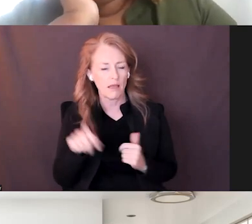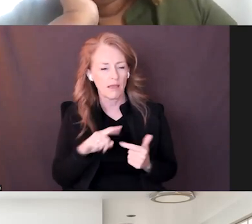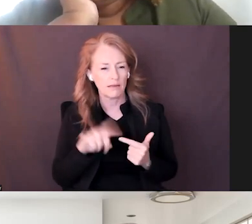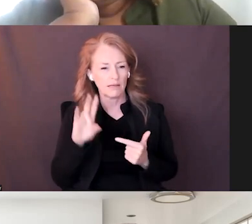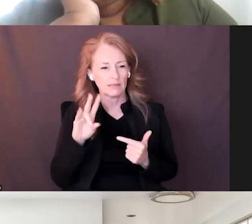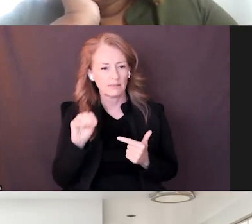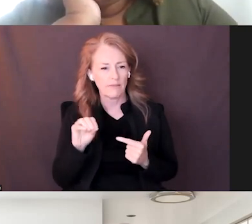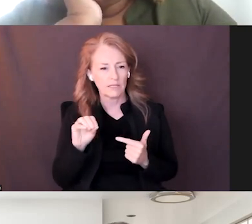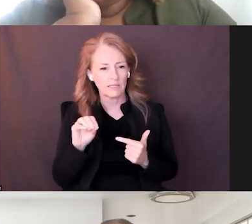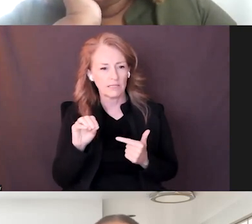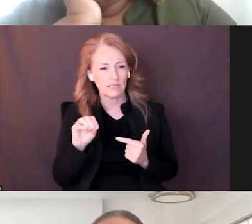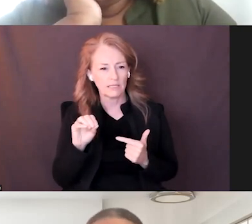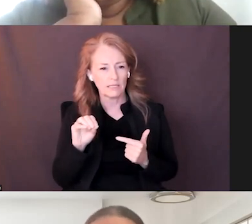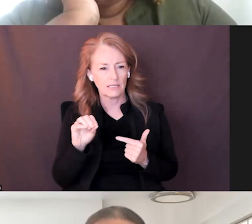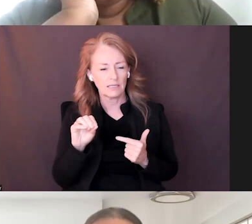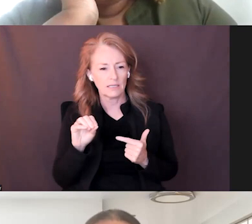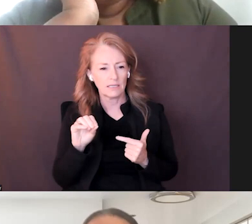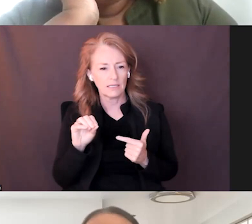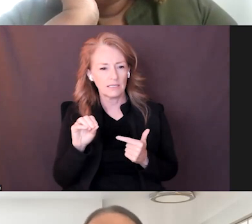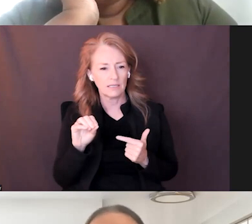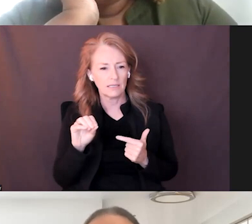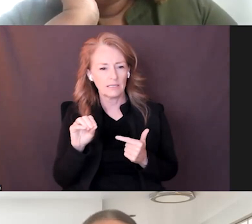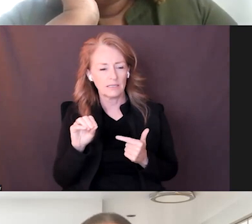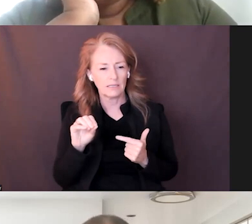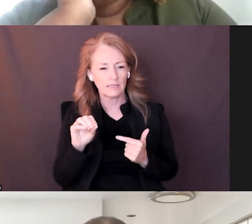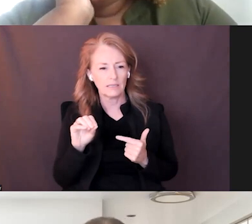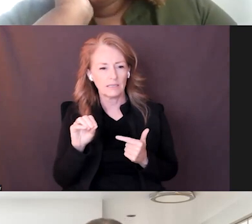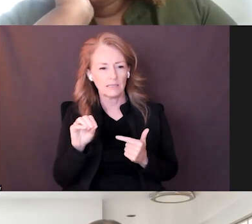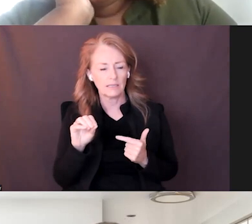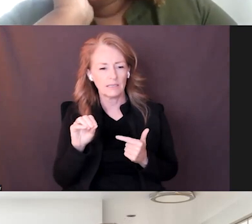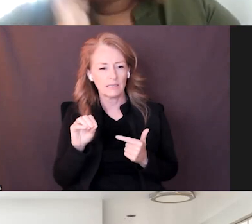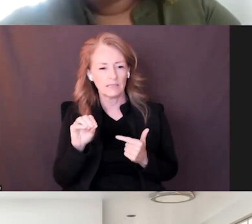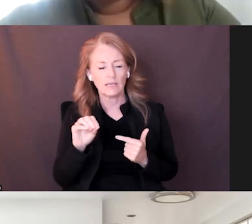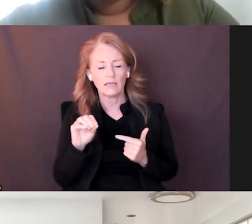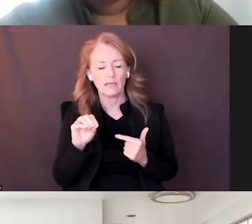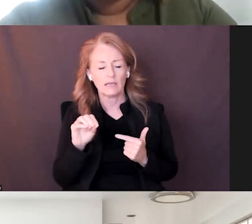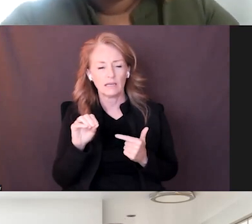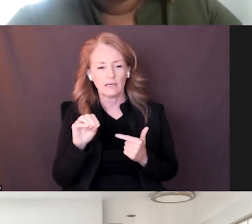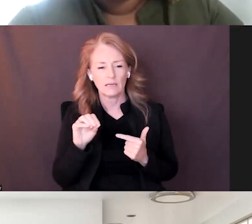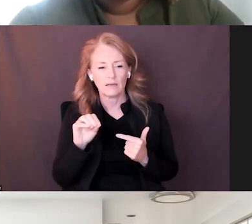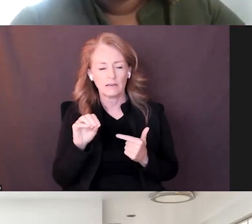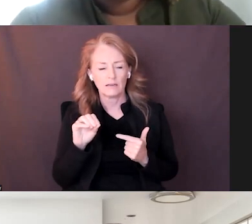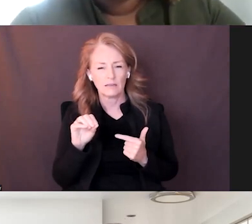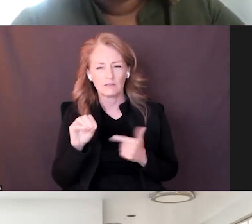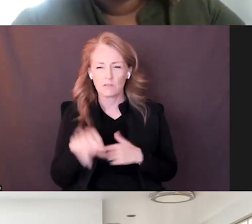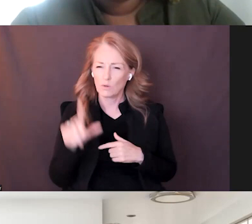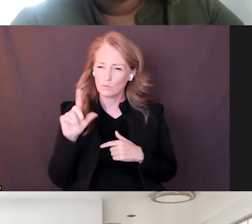THAT REMAINING 20% -- 70% OF THAT COULD BE RESOLVED WITH MOBILE